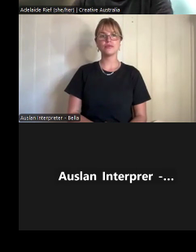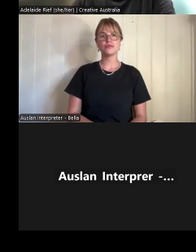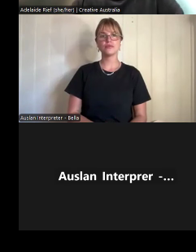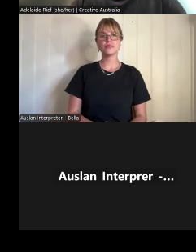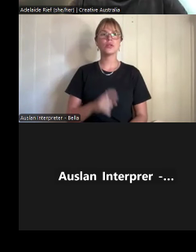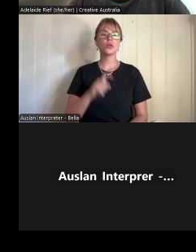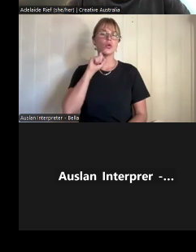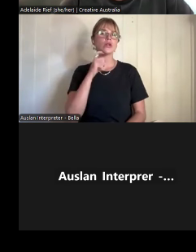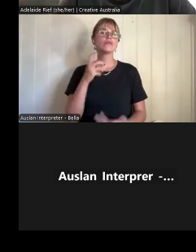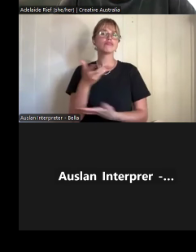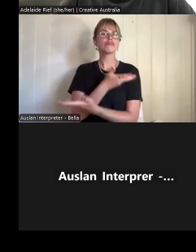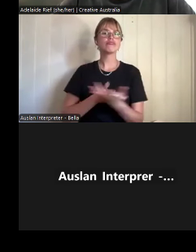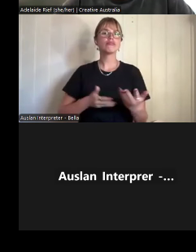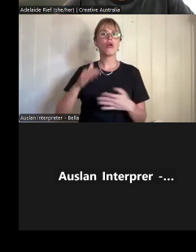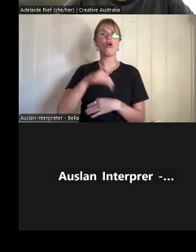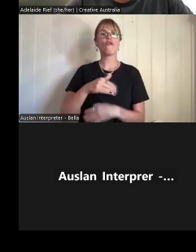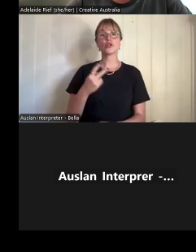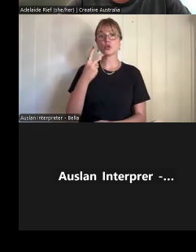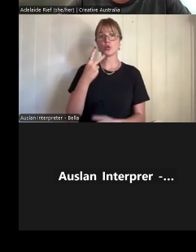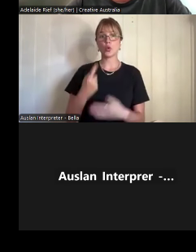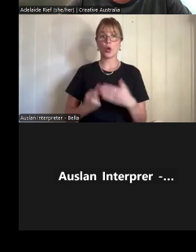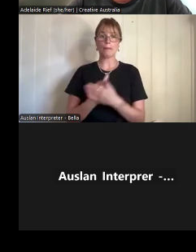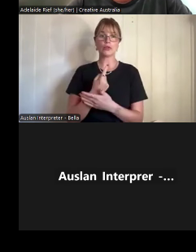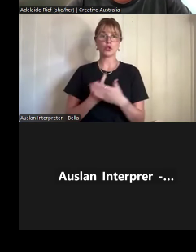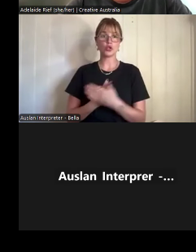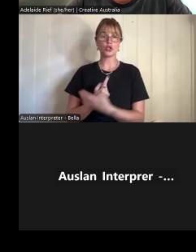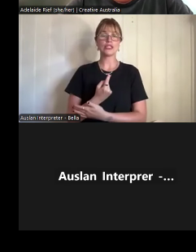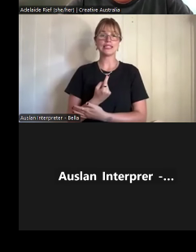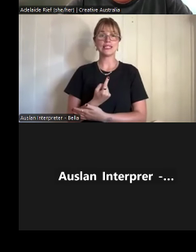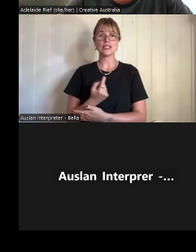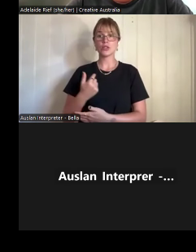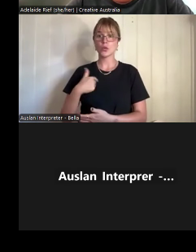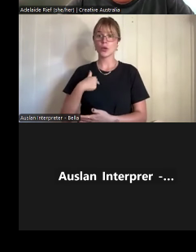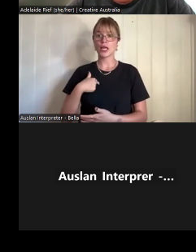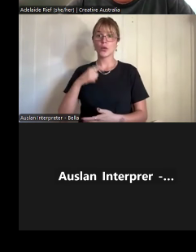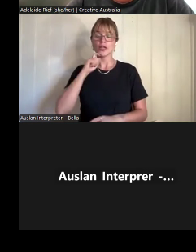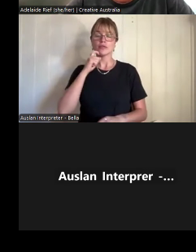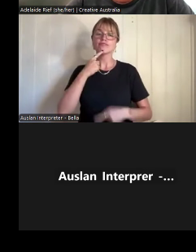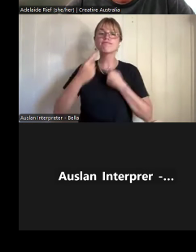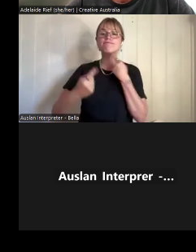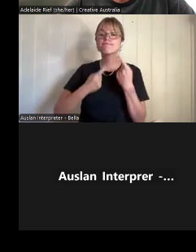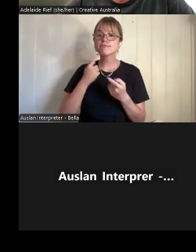through the two opportunities that we are here to share some information with you about today. The